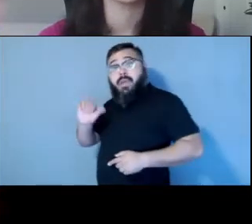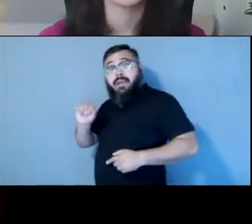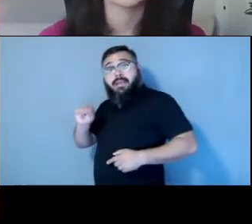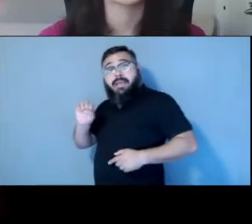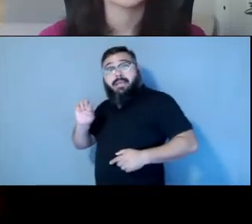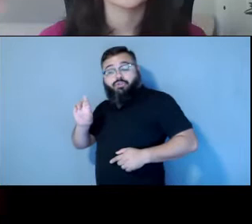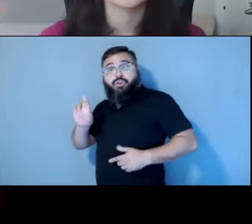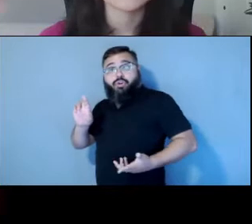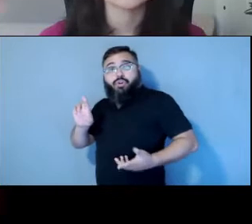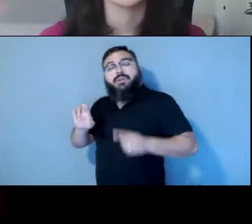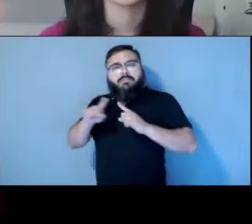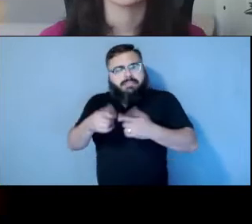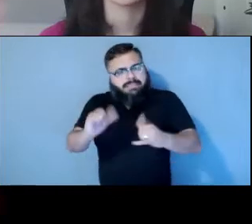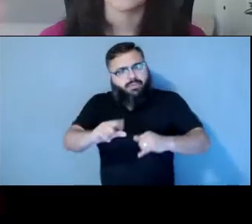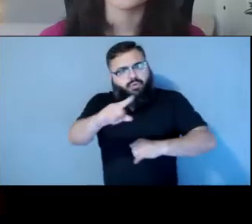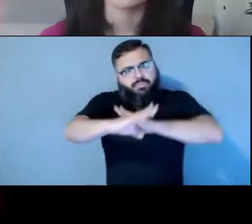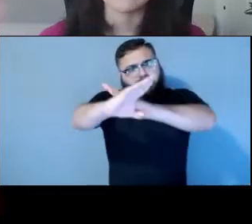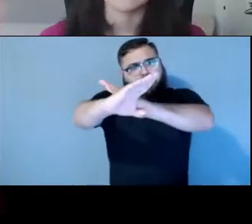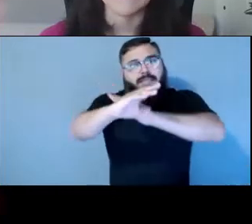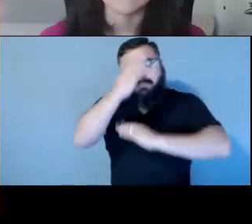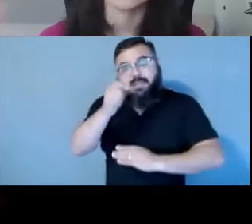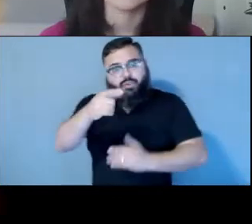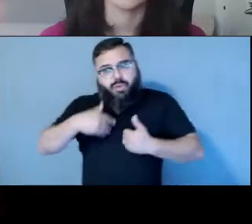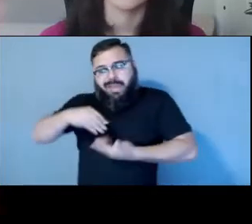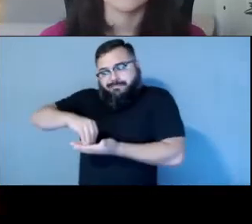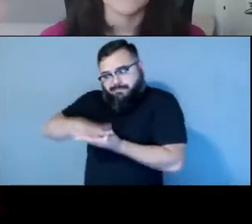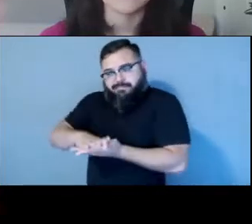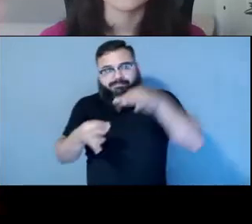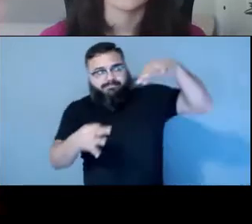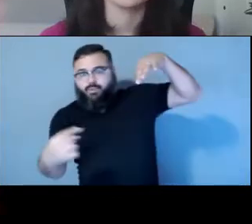but you're yet still protected because you have a record of having had a disability in the past.